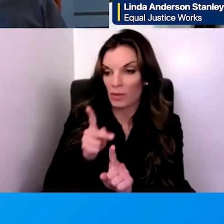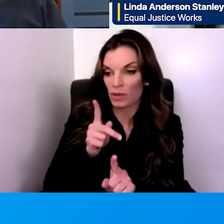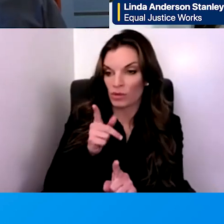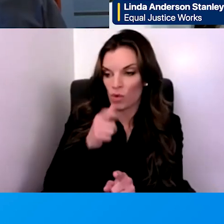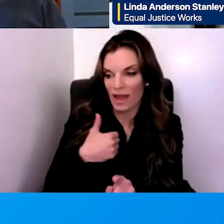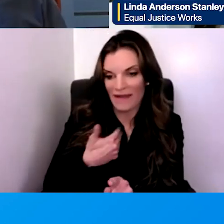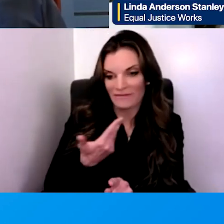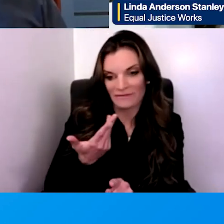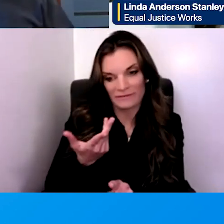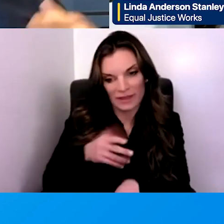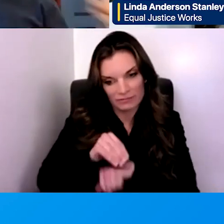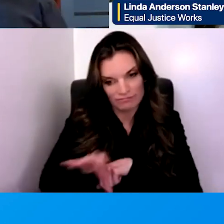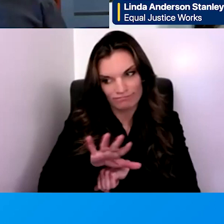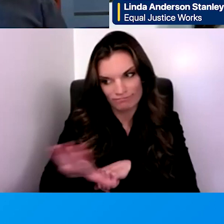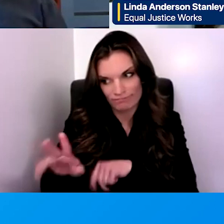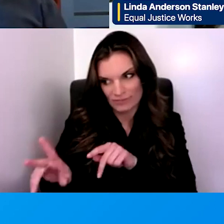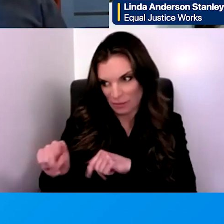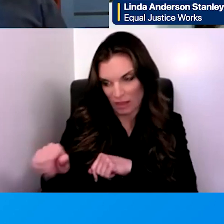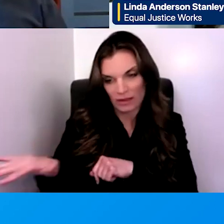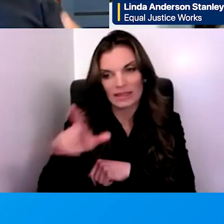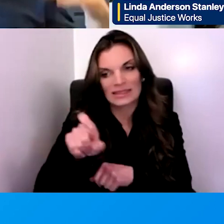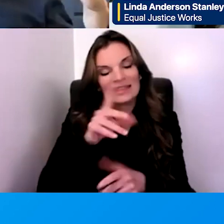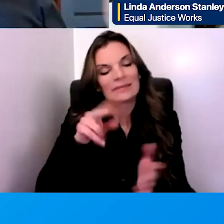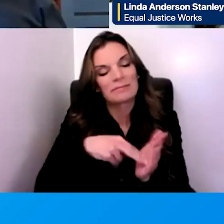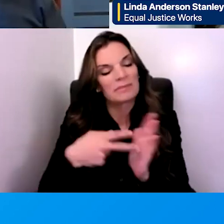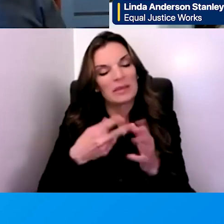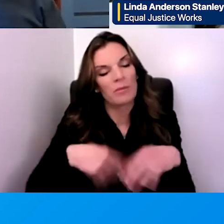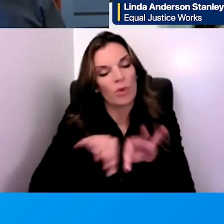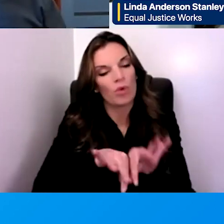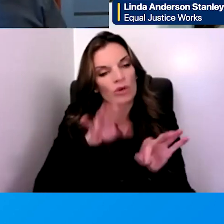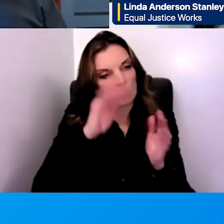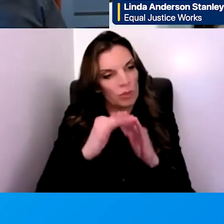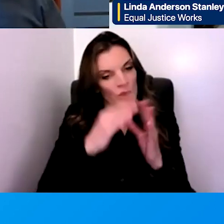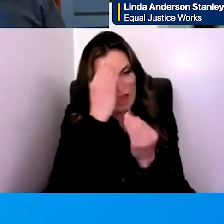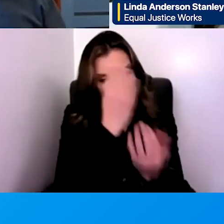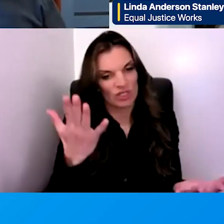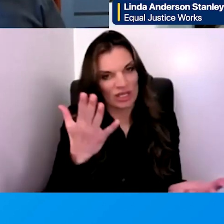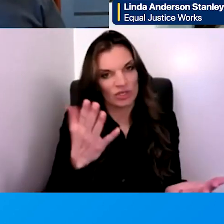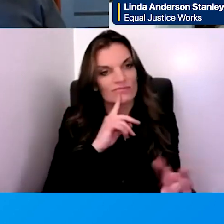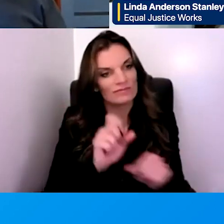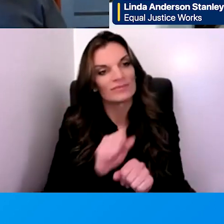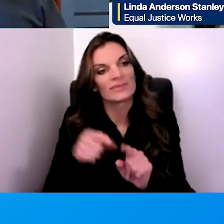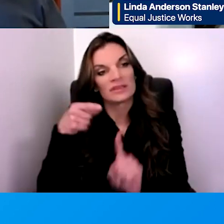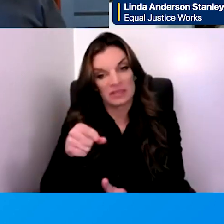be about community education. Judiciary education. You know, we didn't succeed with